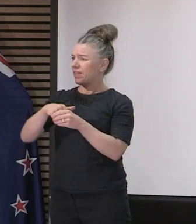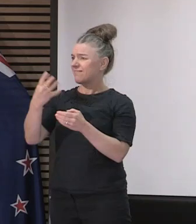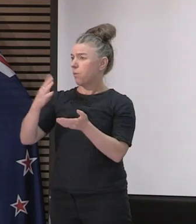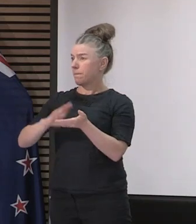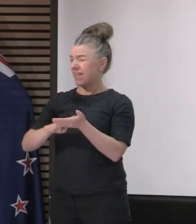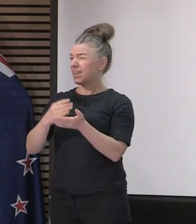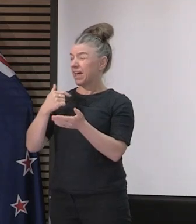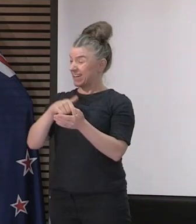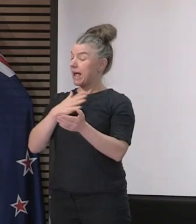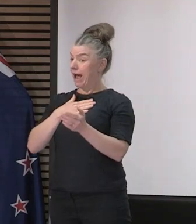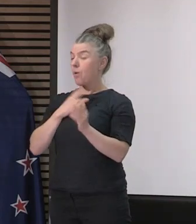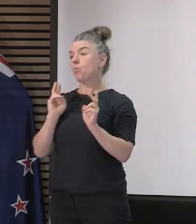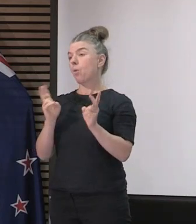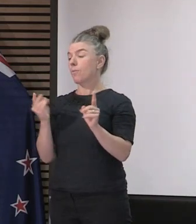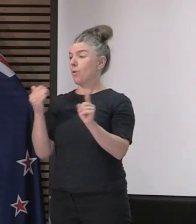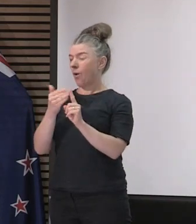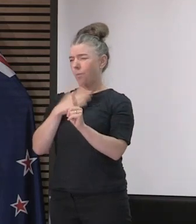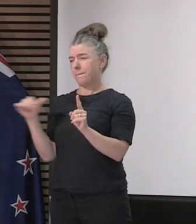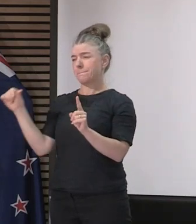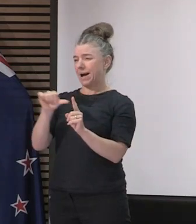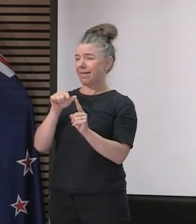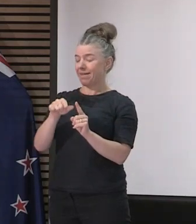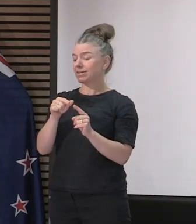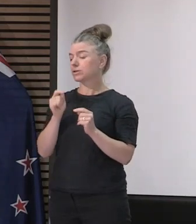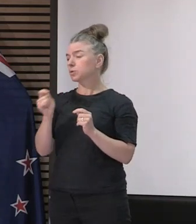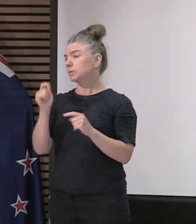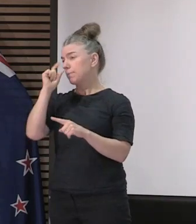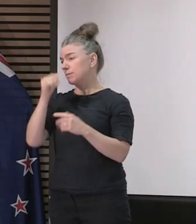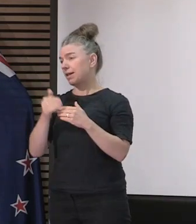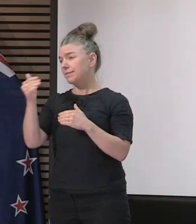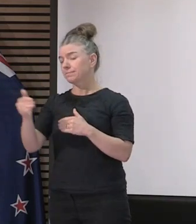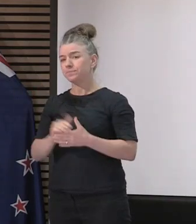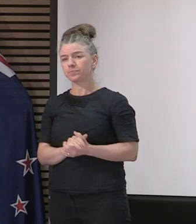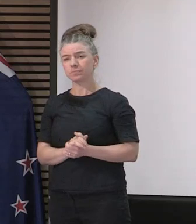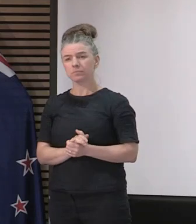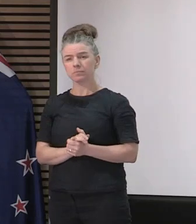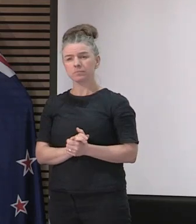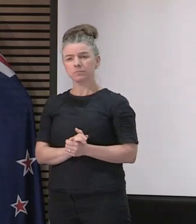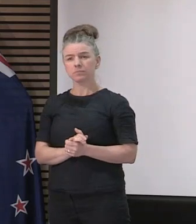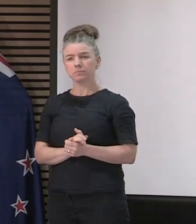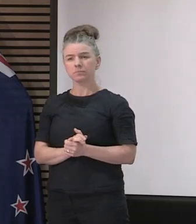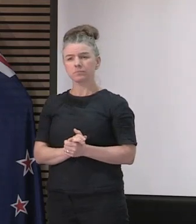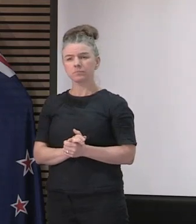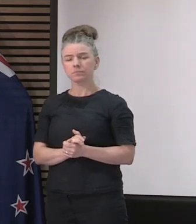they are dissing to need a procedure, to do that within four months. So the aspiration is to return to those